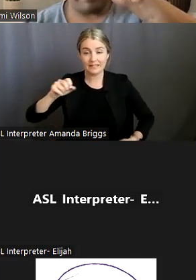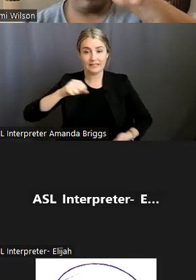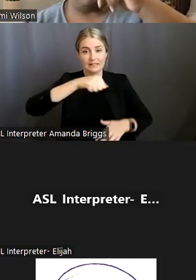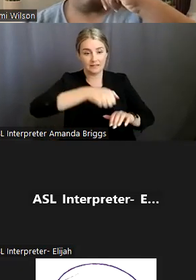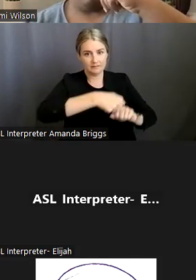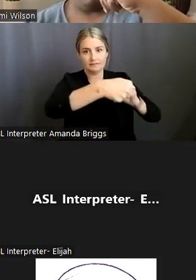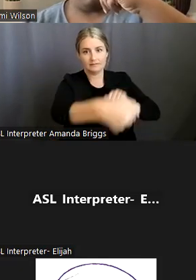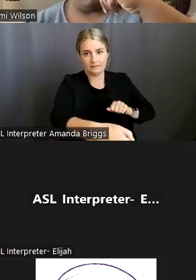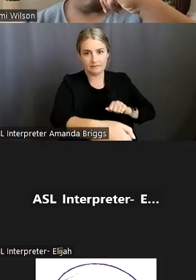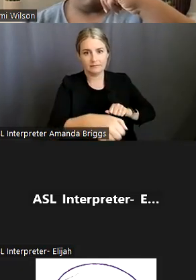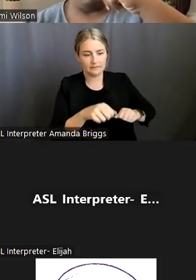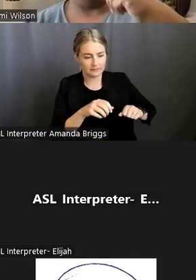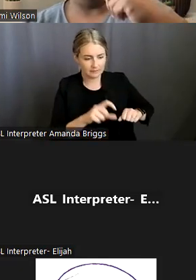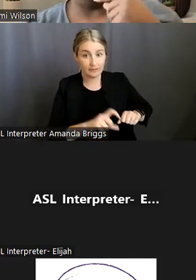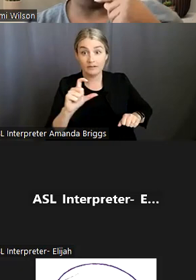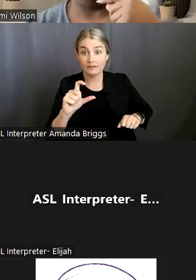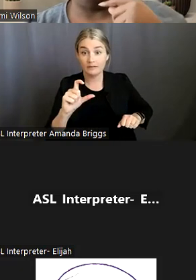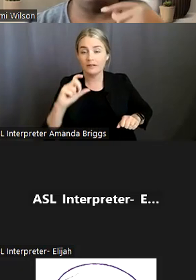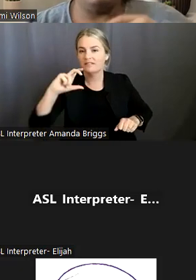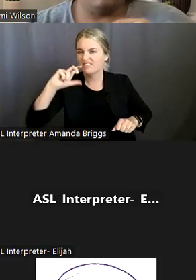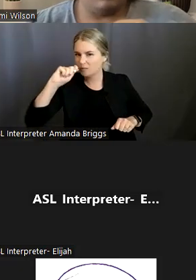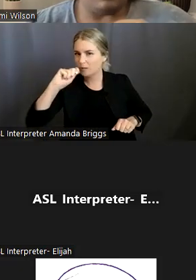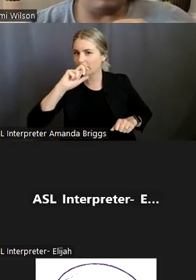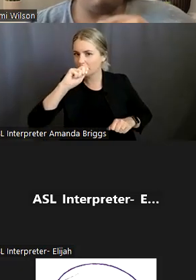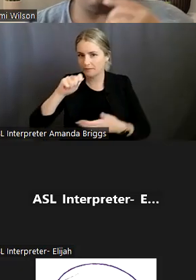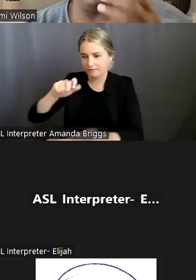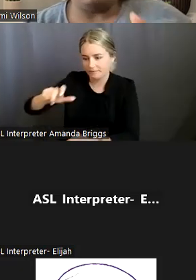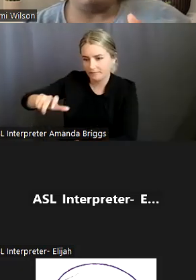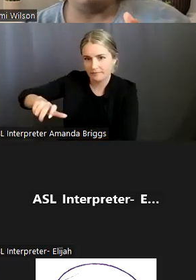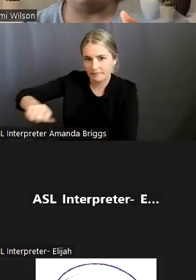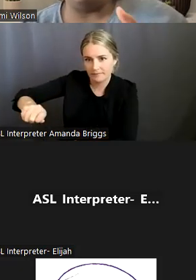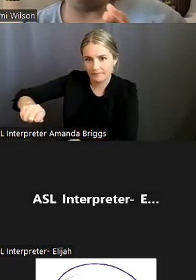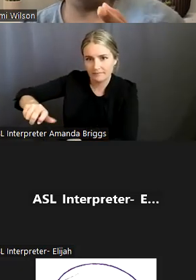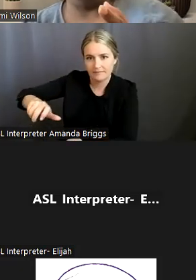up the person's nostril. You cannot